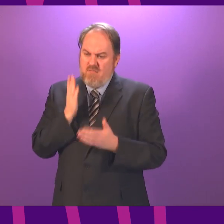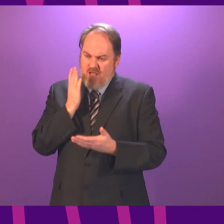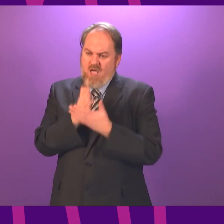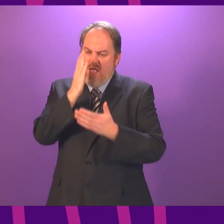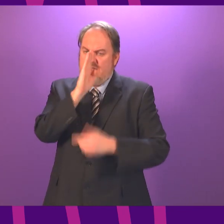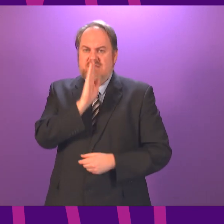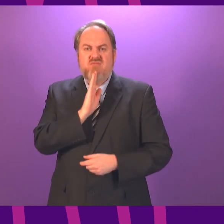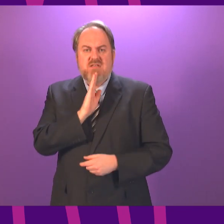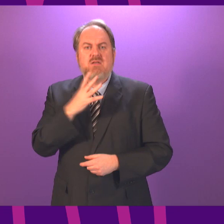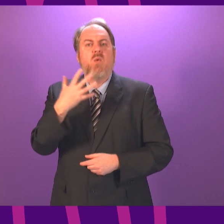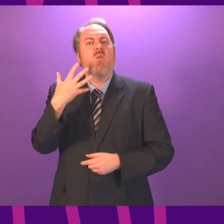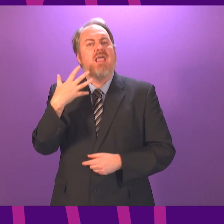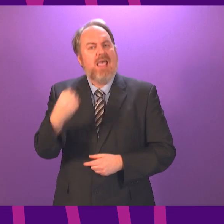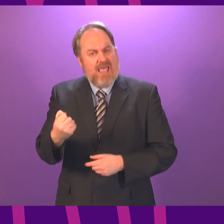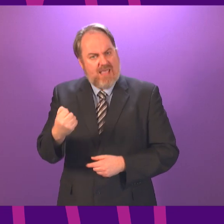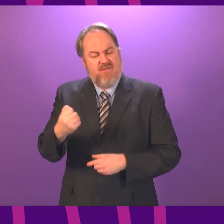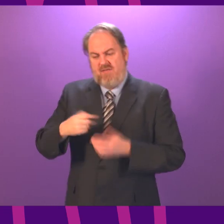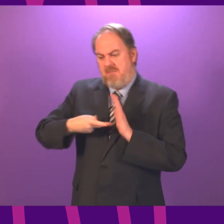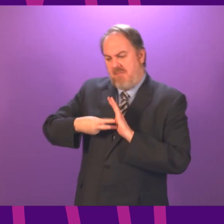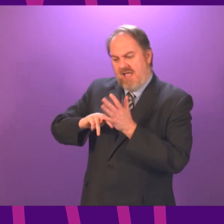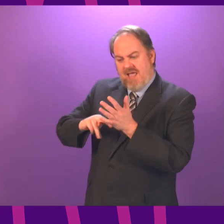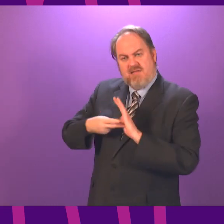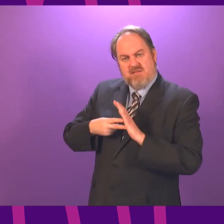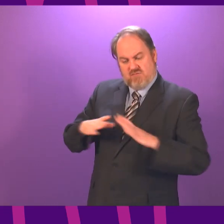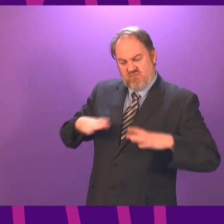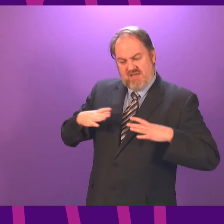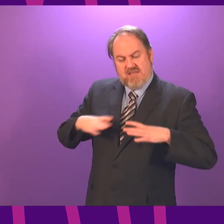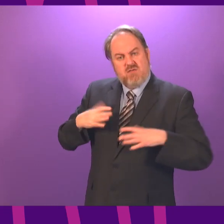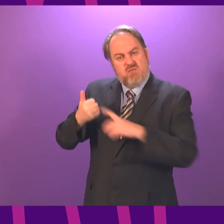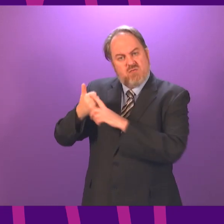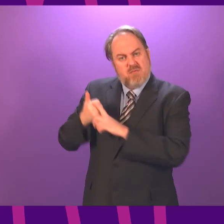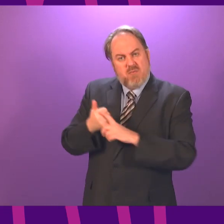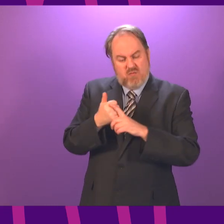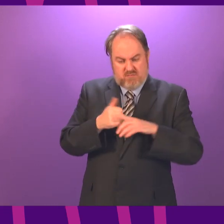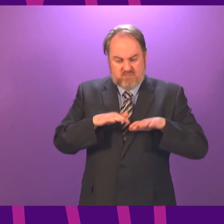Mitigations will be in place in schools. In the senior phase, there will be very limited